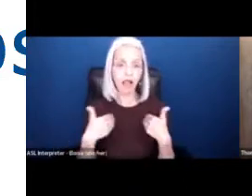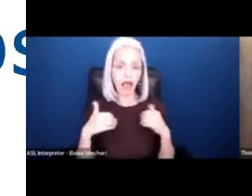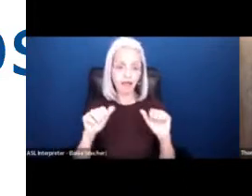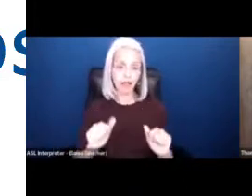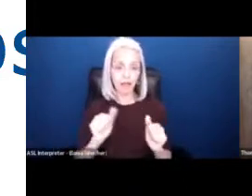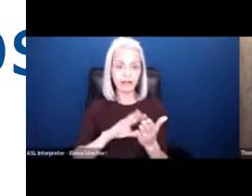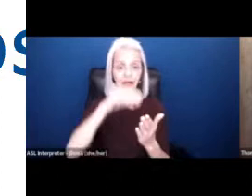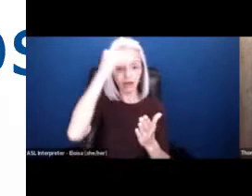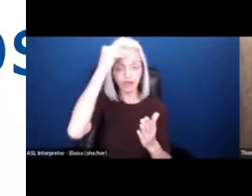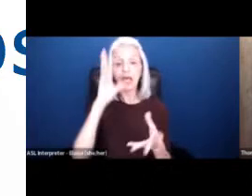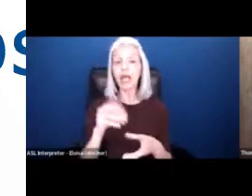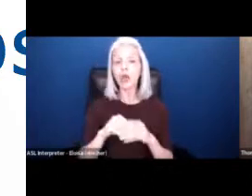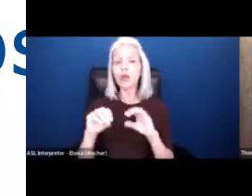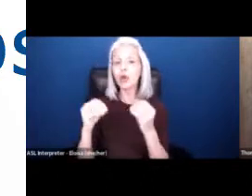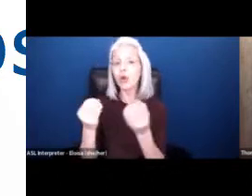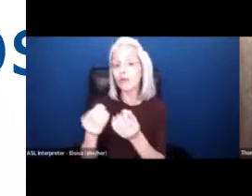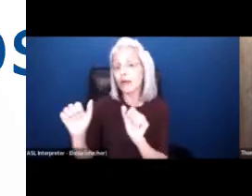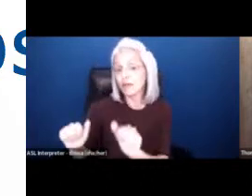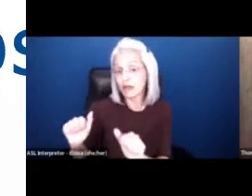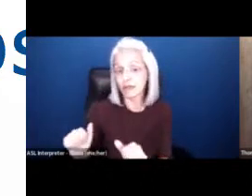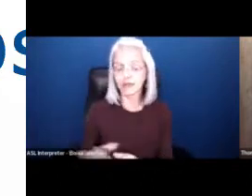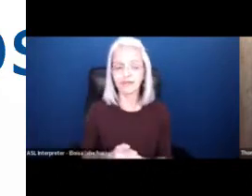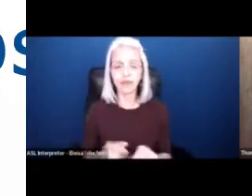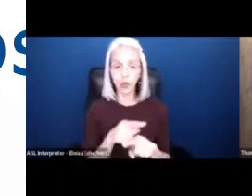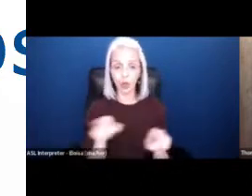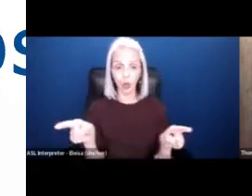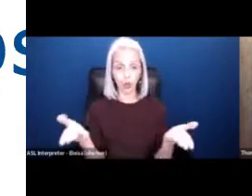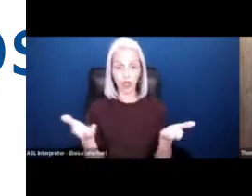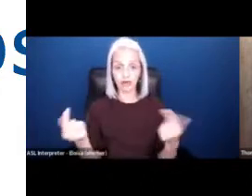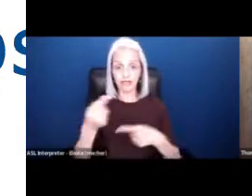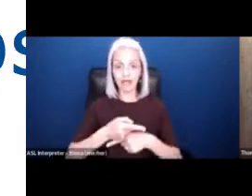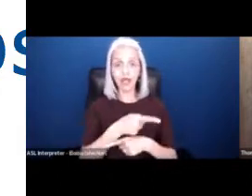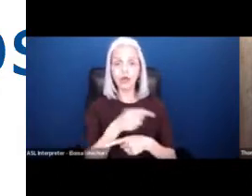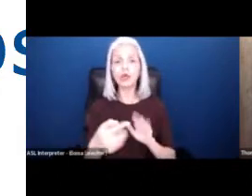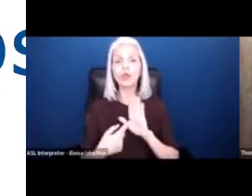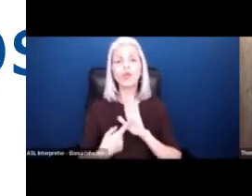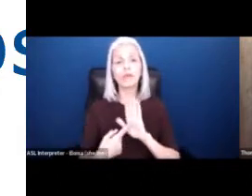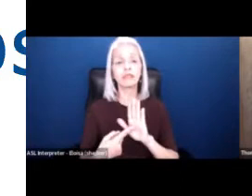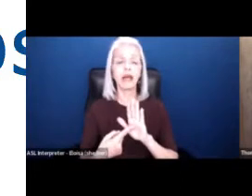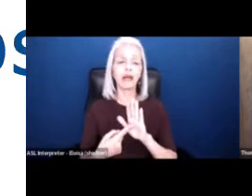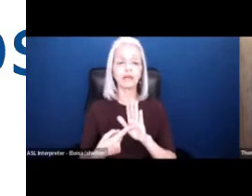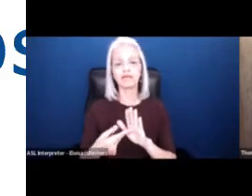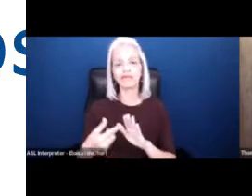capacity. Those of you here today, most of us represent grant funded organizations,